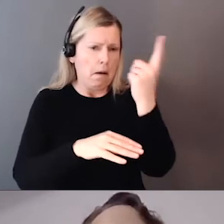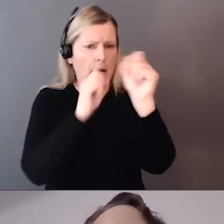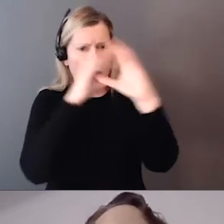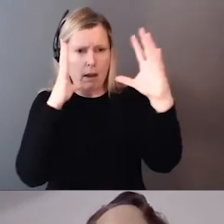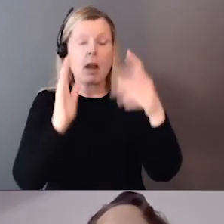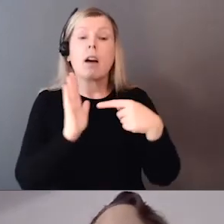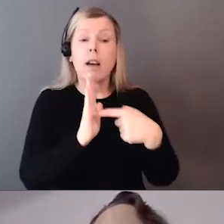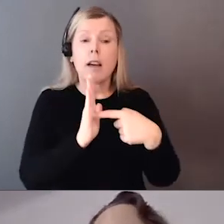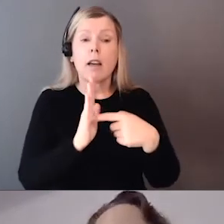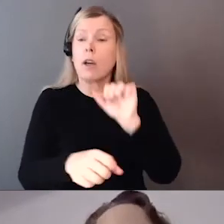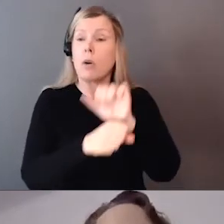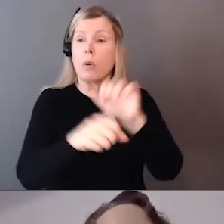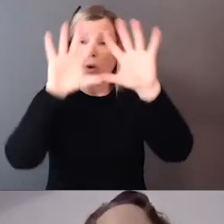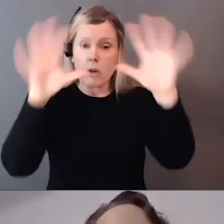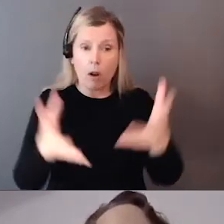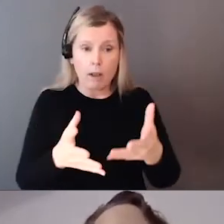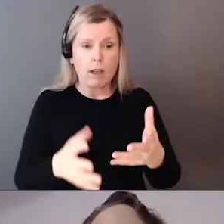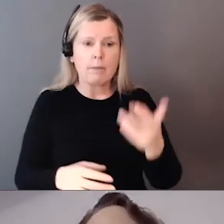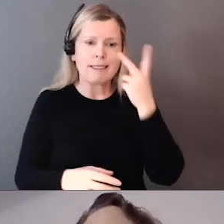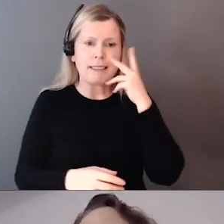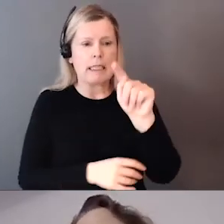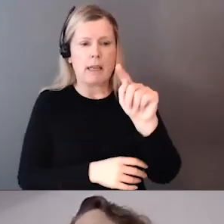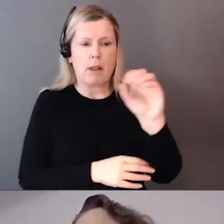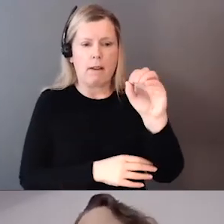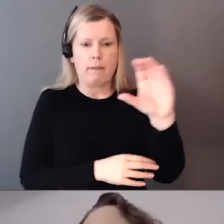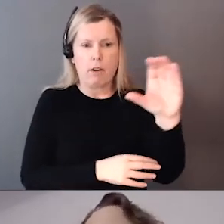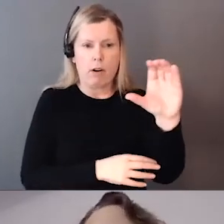with the work context, we have a table of contents. It starts off with some vignettes,